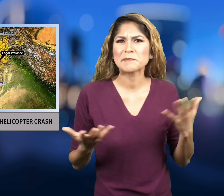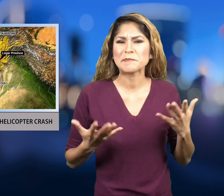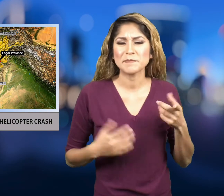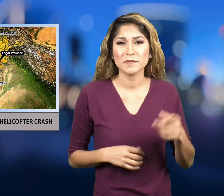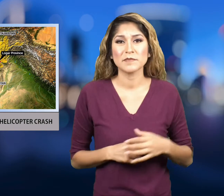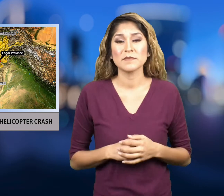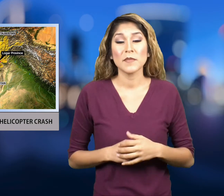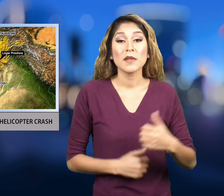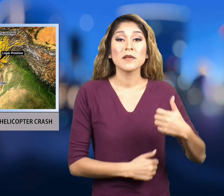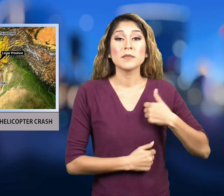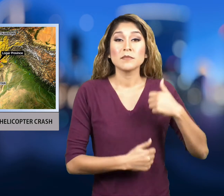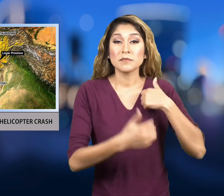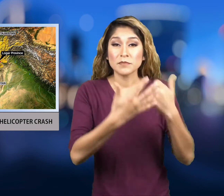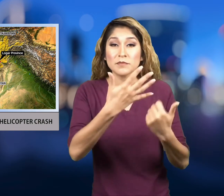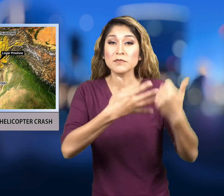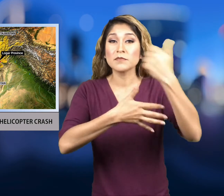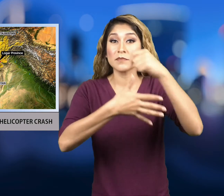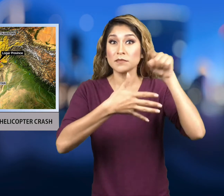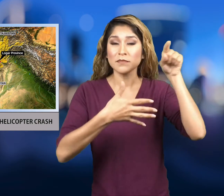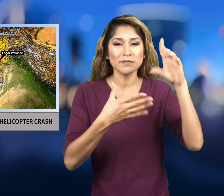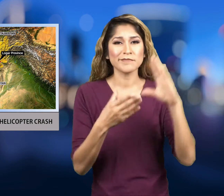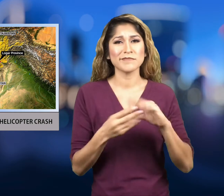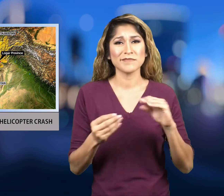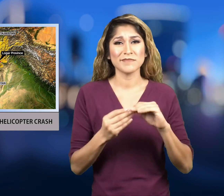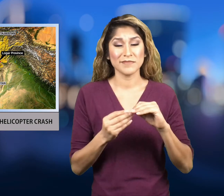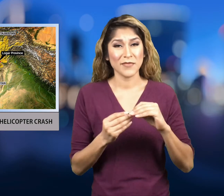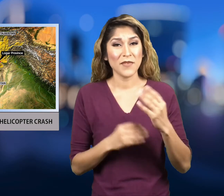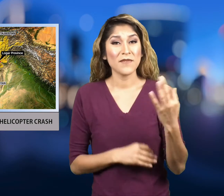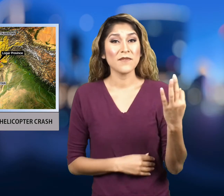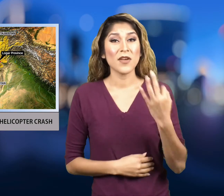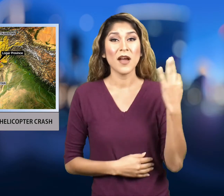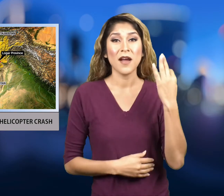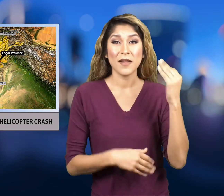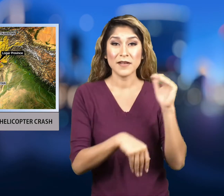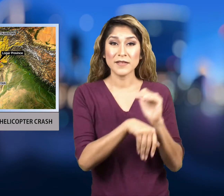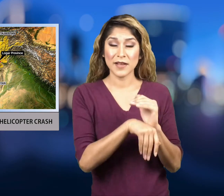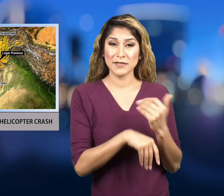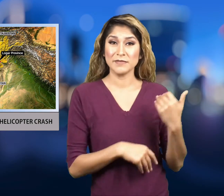Military officials say the chopper went down Friday night